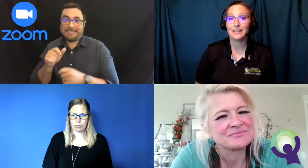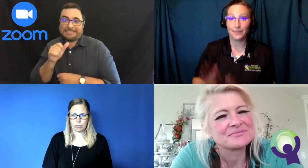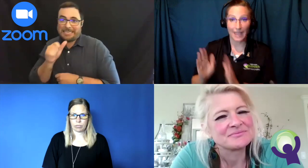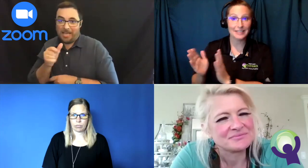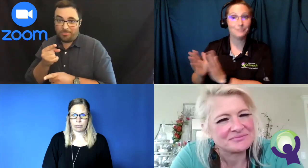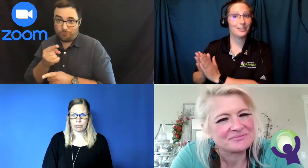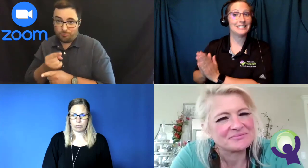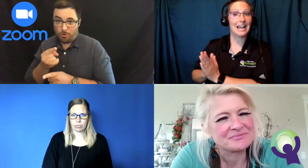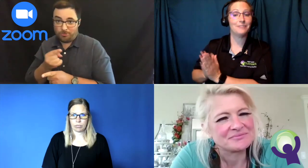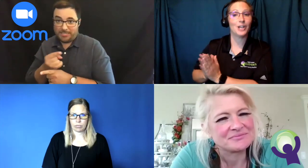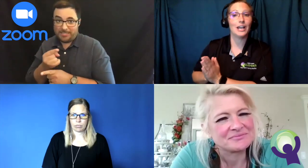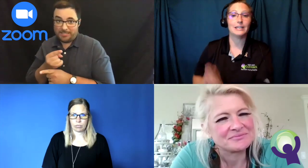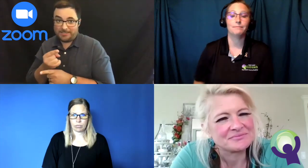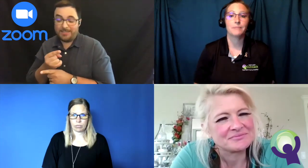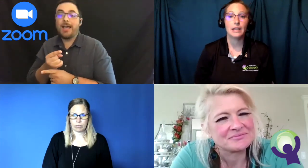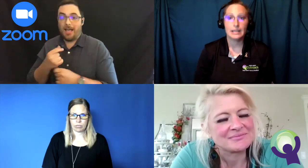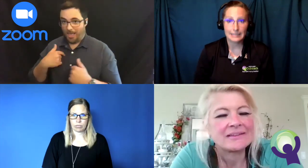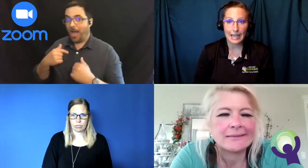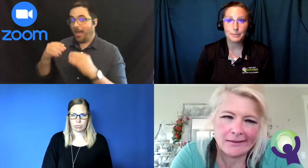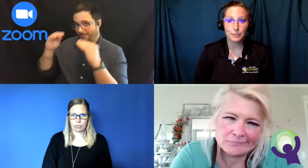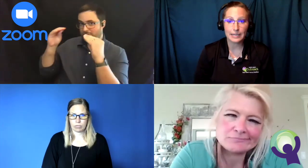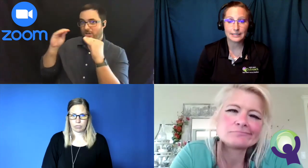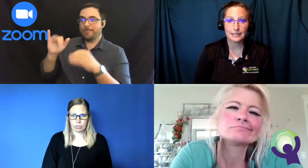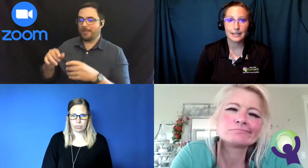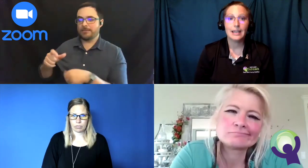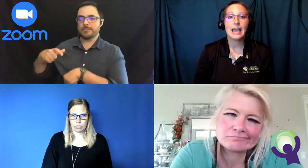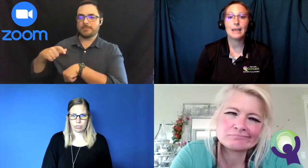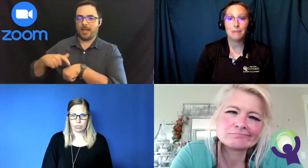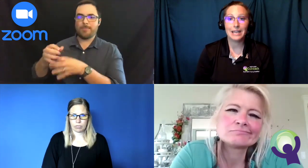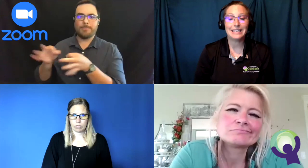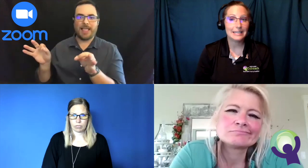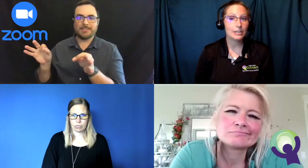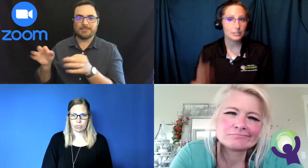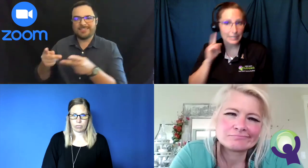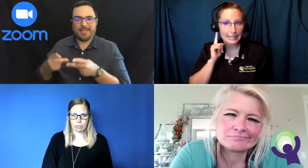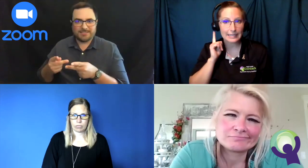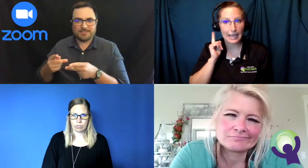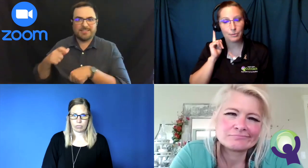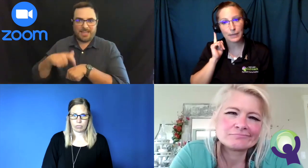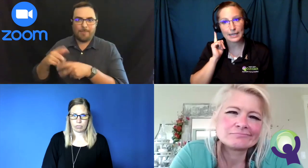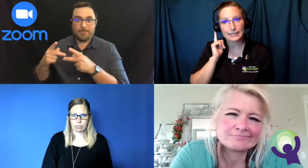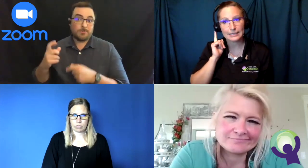that is a phrase that I have taught him, time and place. and when he hears me say time and place